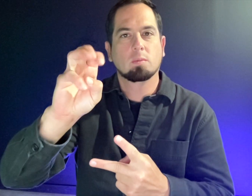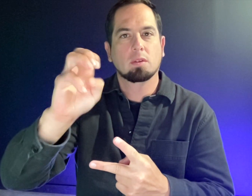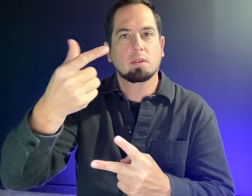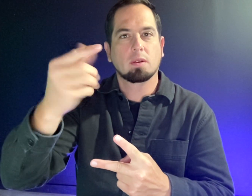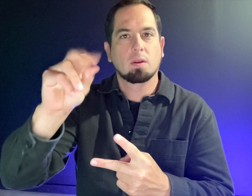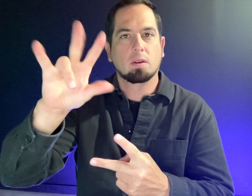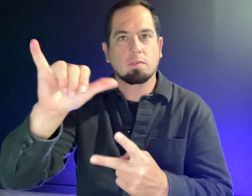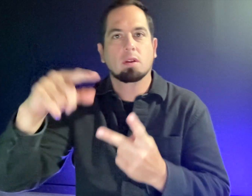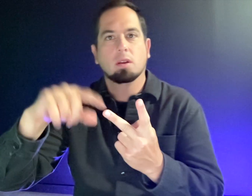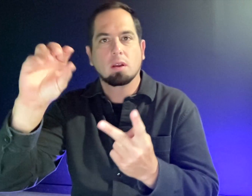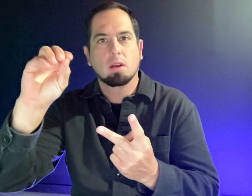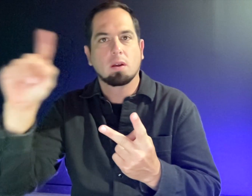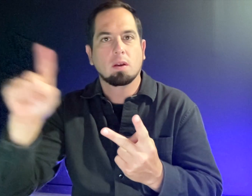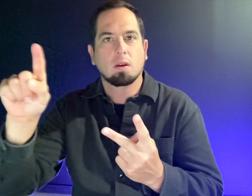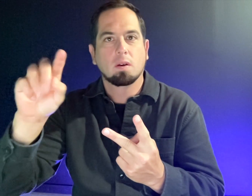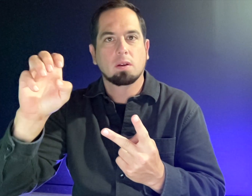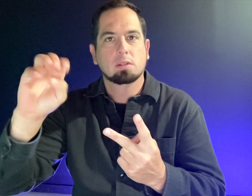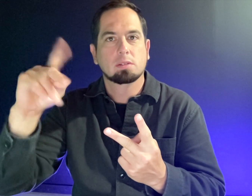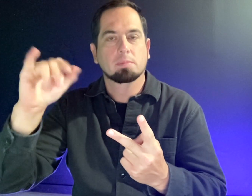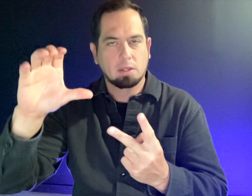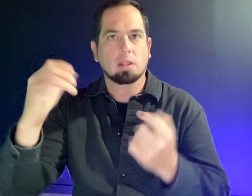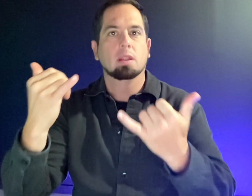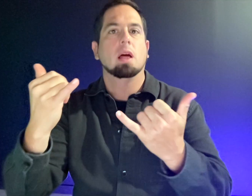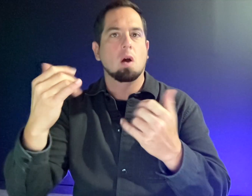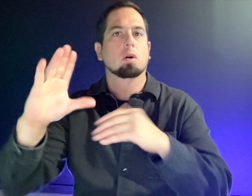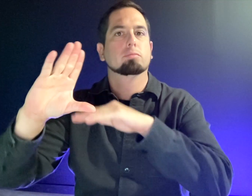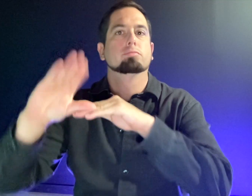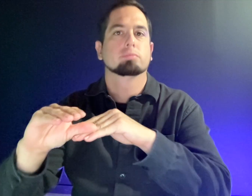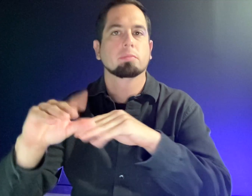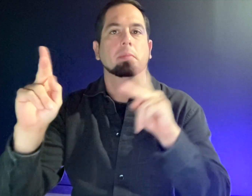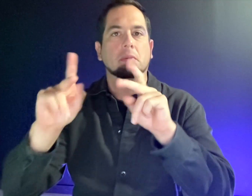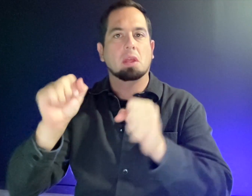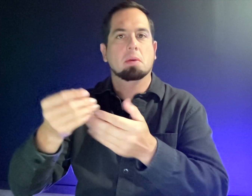Wegovy and Ozempic have lower prices.